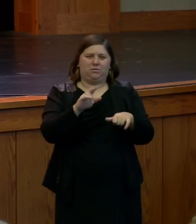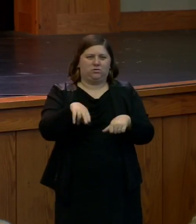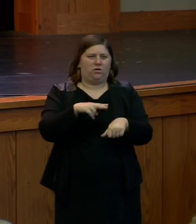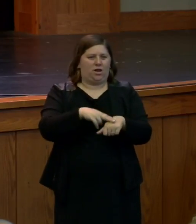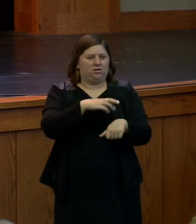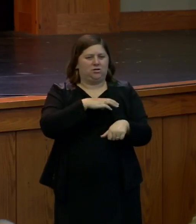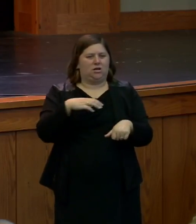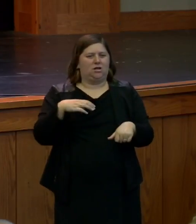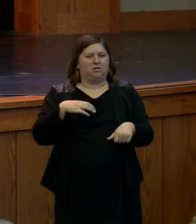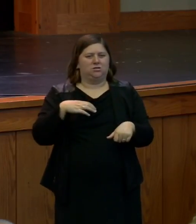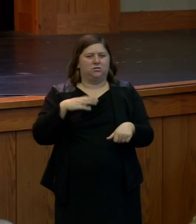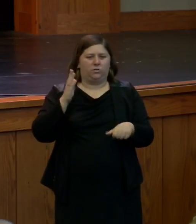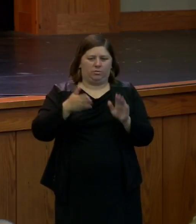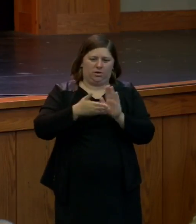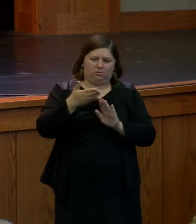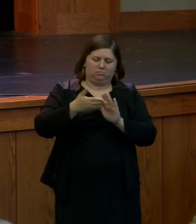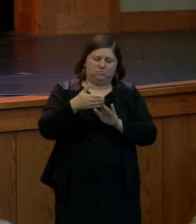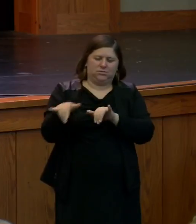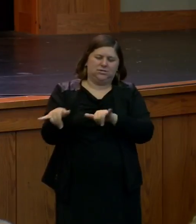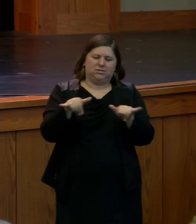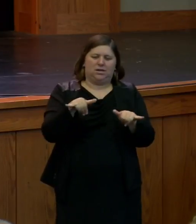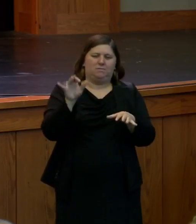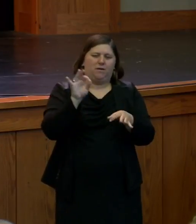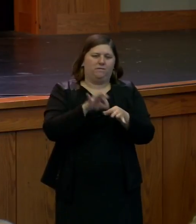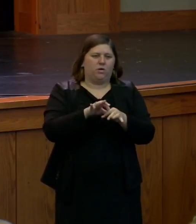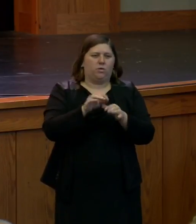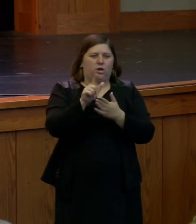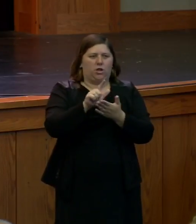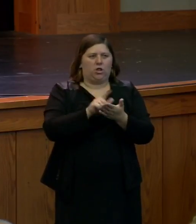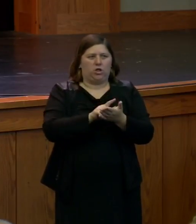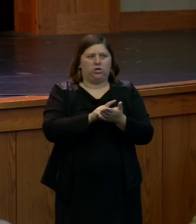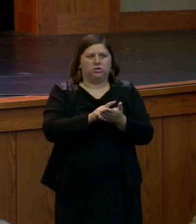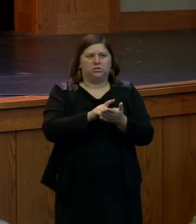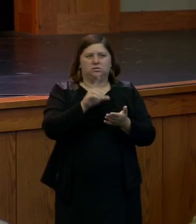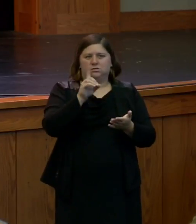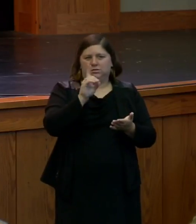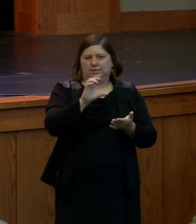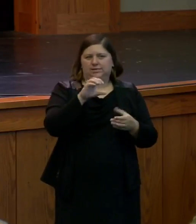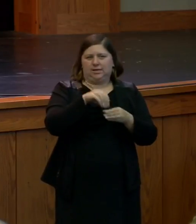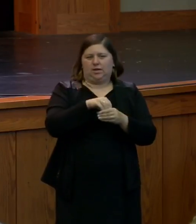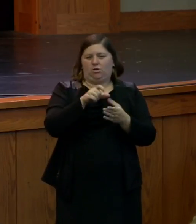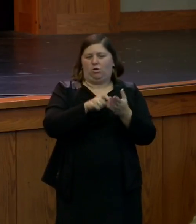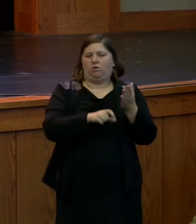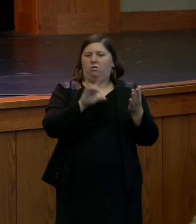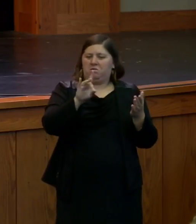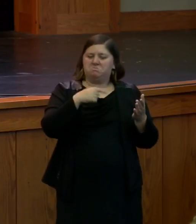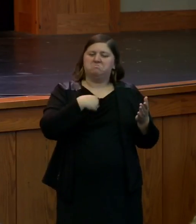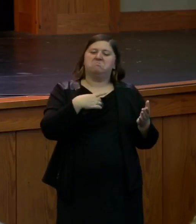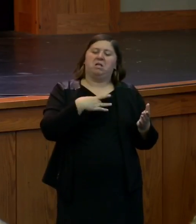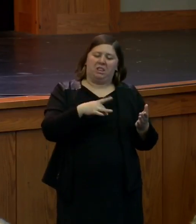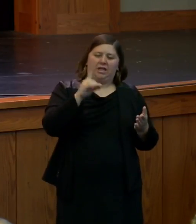OPERATING UNDER THE SAME VOTING LAWS AND REGISTRATION AS IN THE DISTRICT IN ARTICLE 8 AND I LIKE D.C.'S VOTER PROTECTIONS AS IT